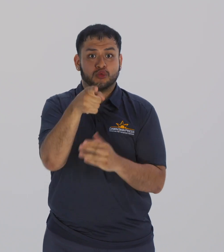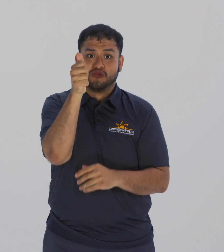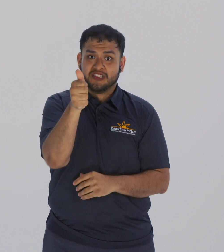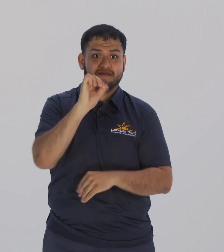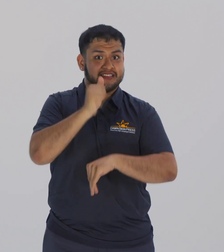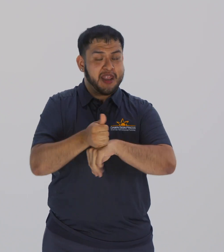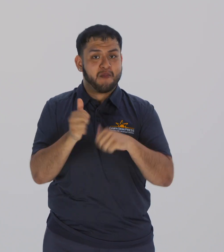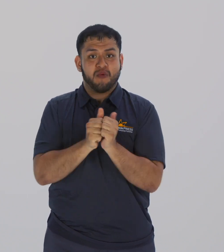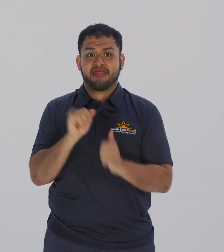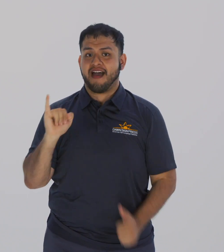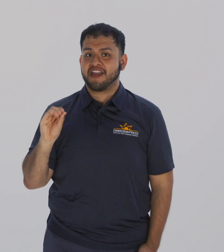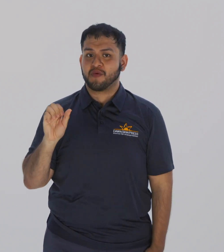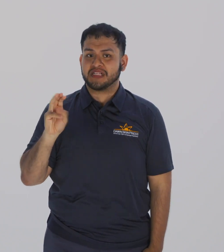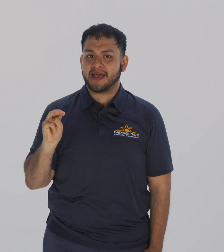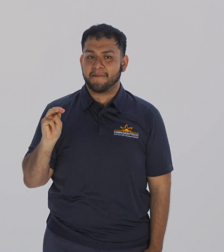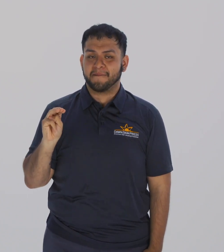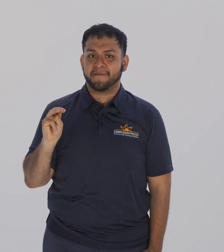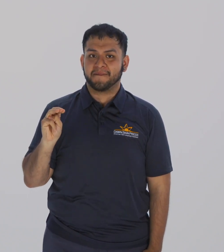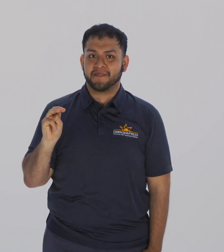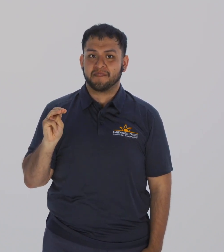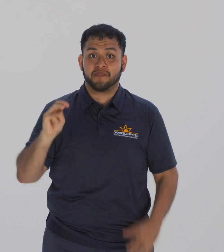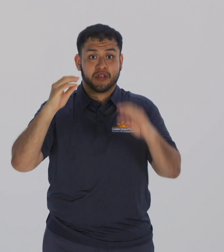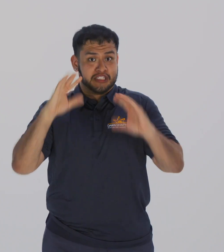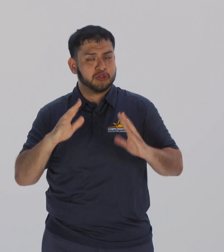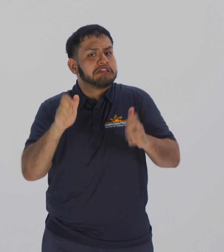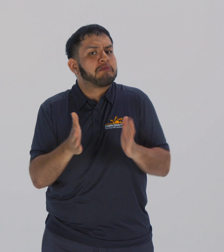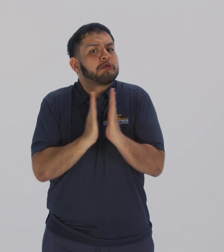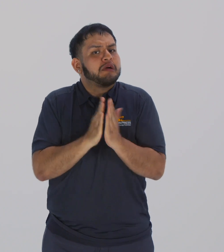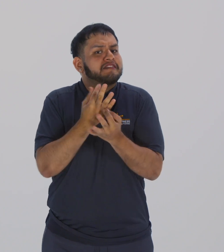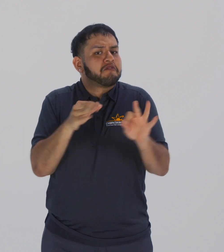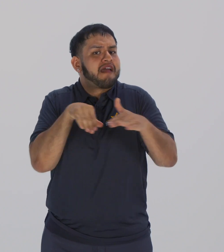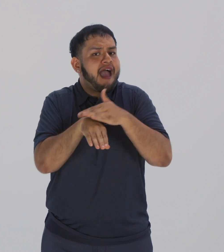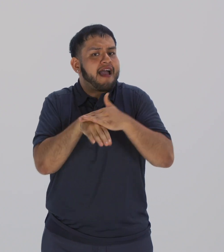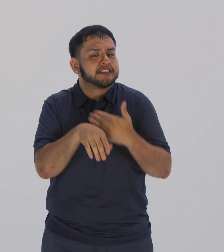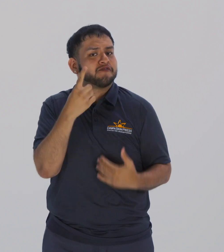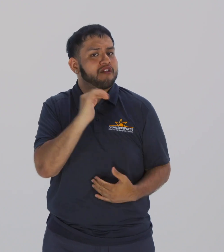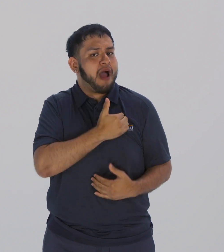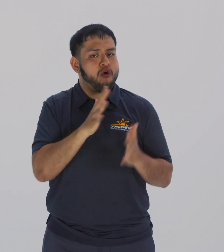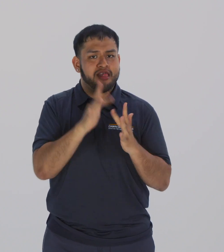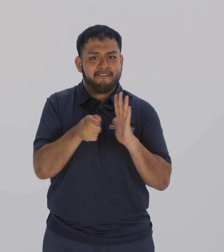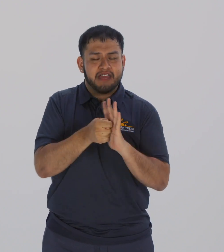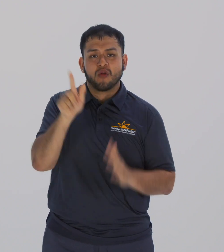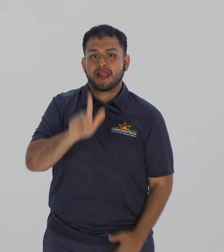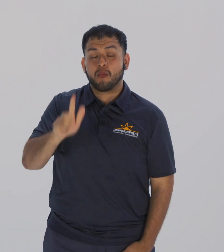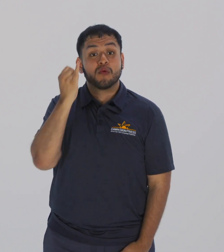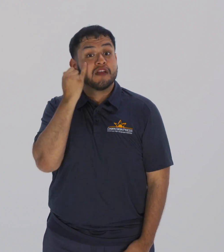that you set up with the Signing Naturally Interactive Online Student Materials. Teachers can request a free access to our online video library